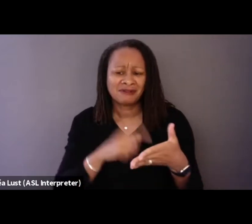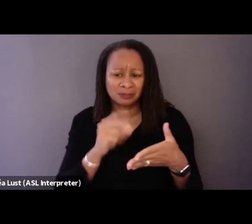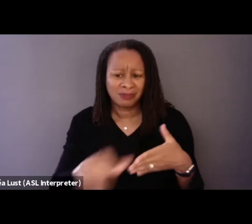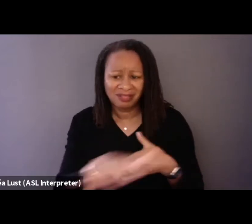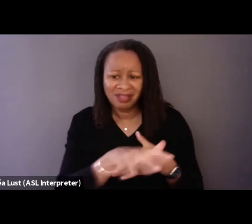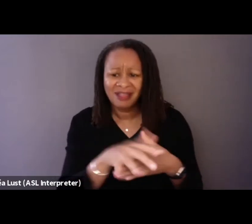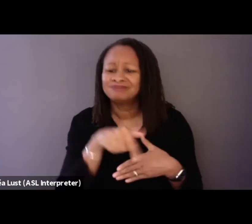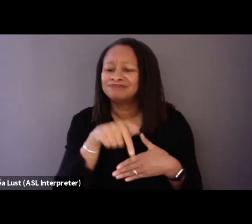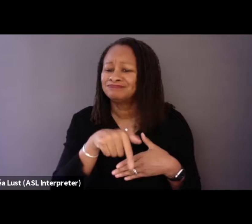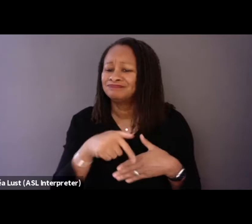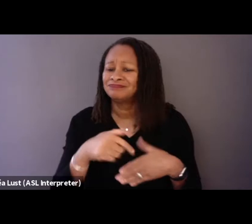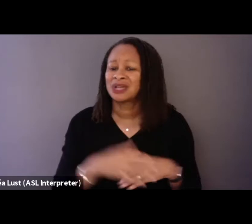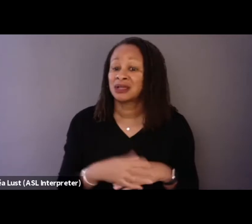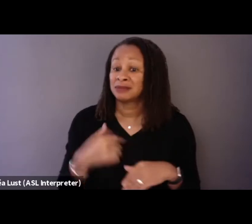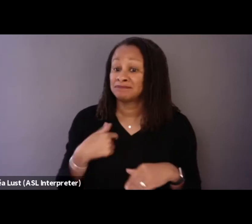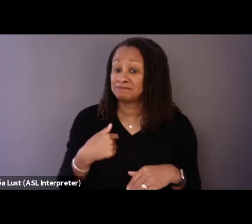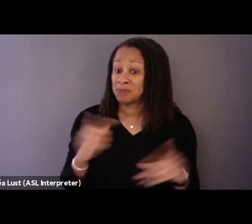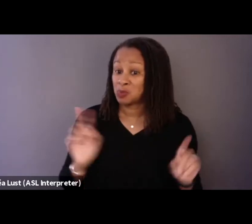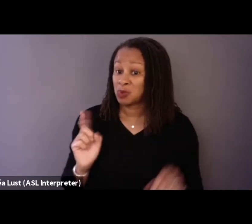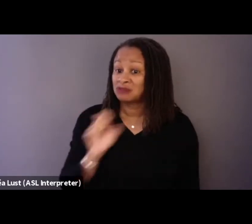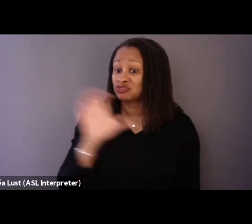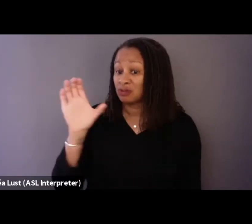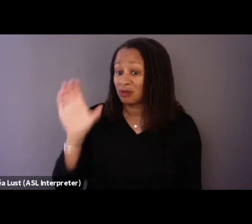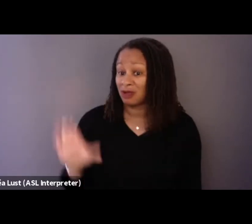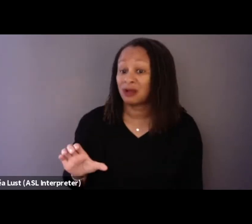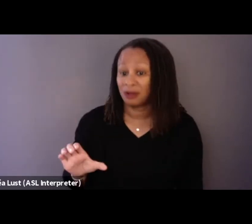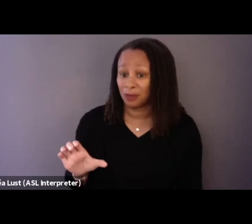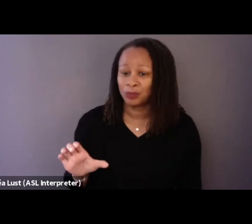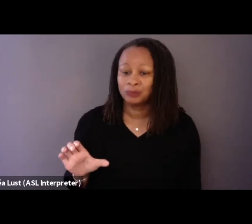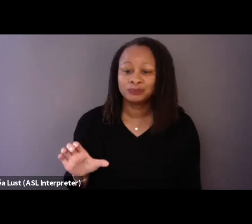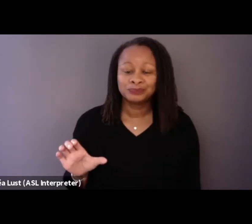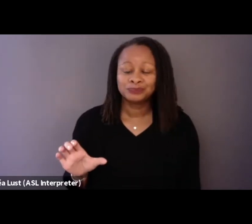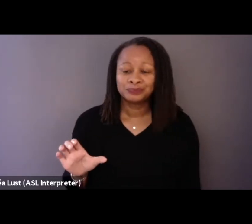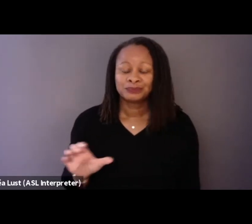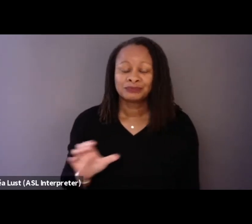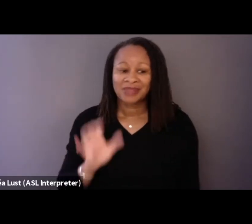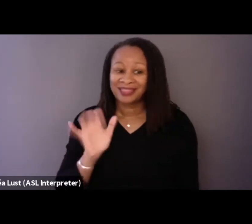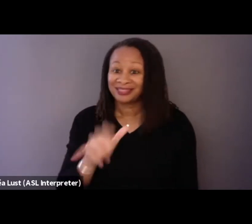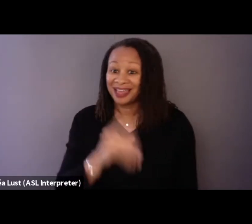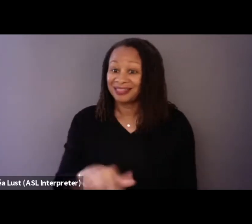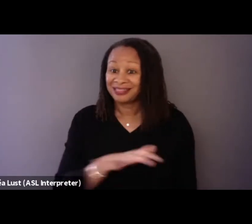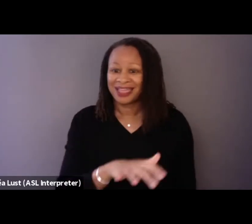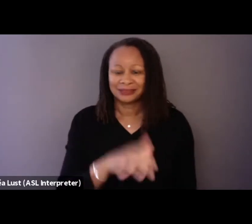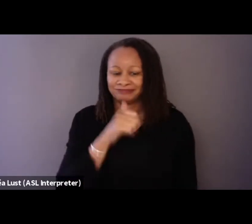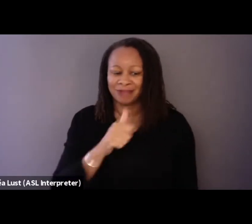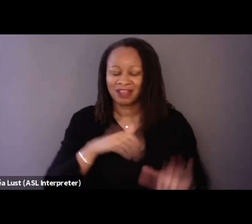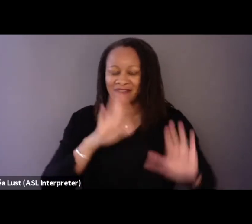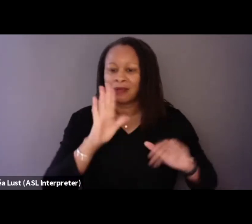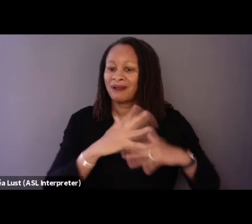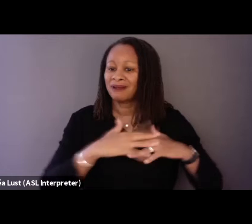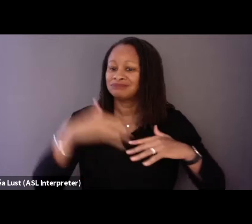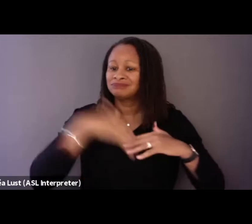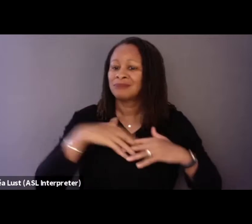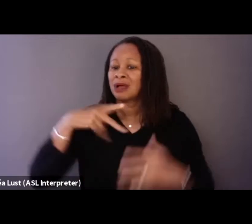And then I'm coming to you today from Chicago, which is on the unceded land of the Potawatomi people,